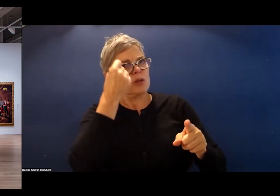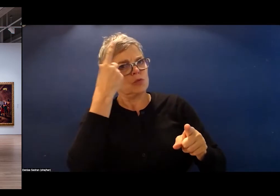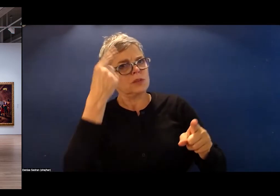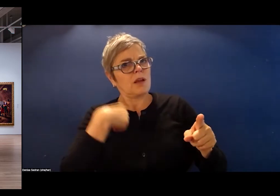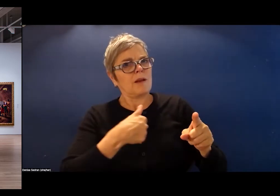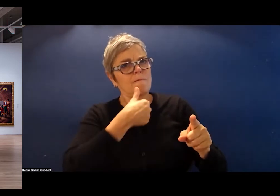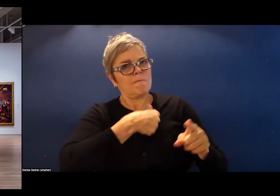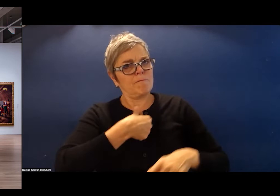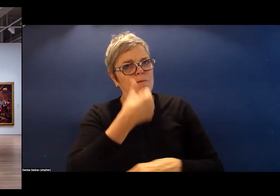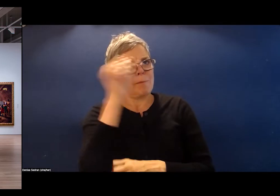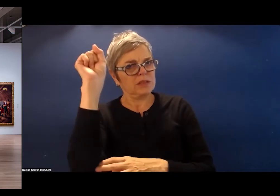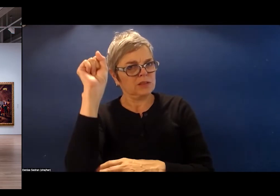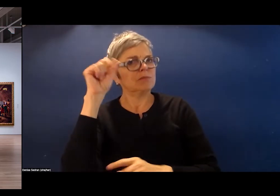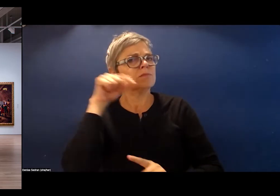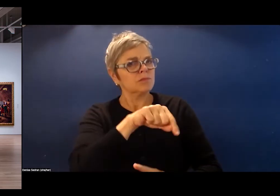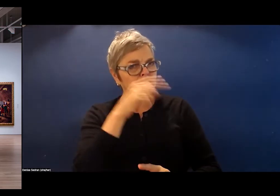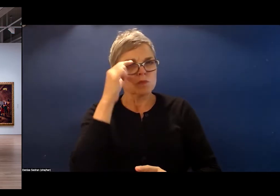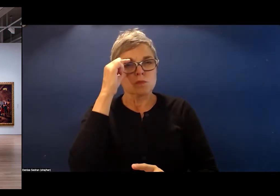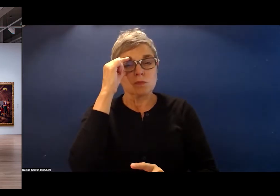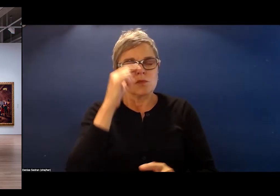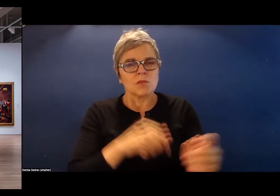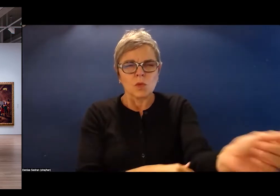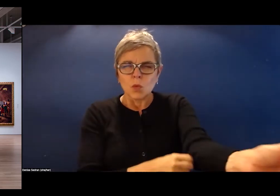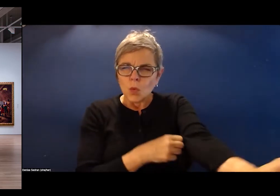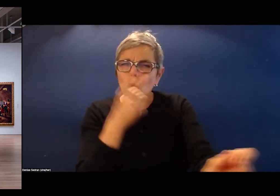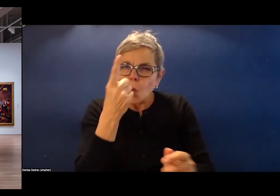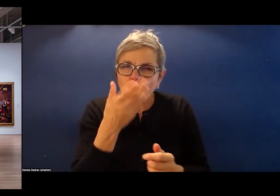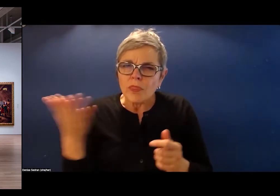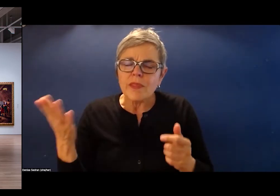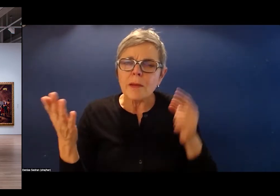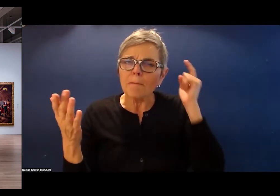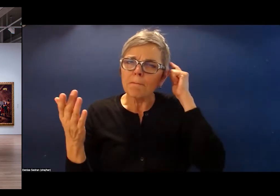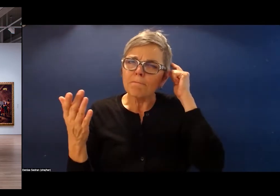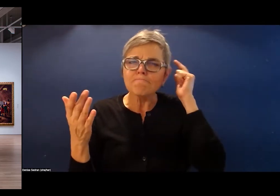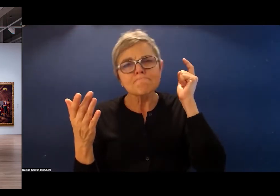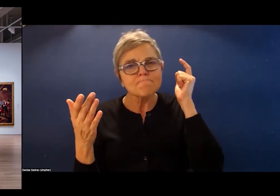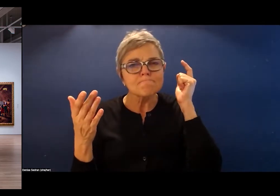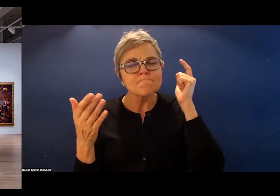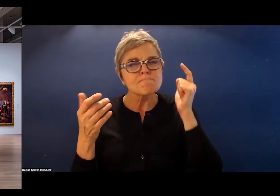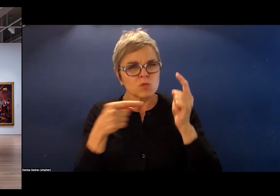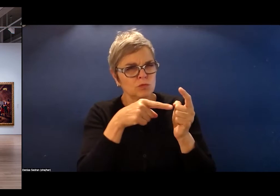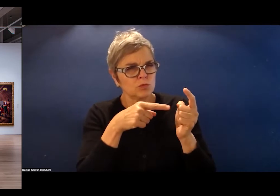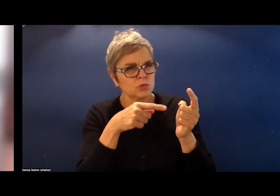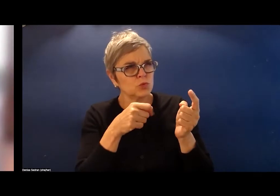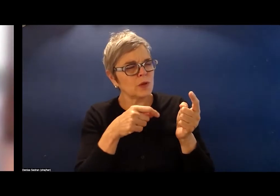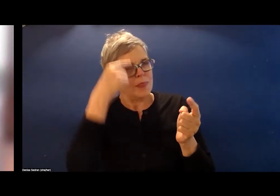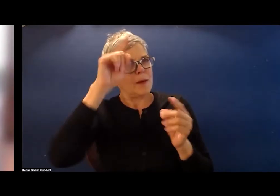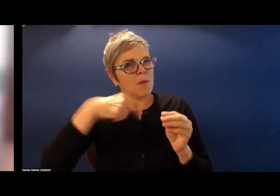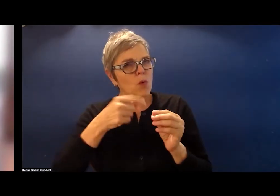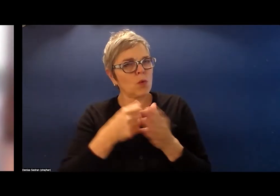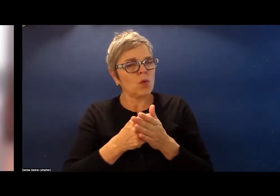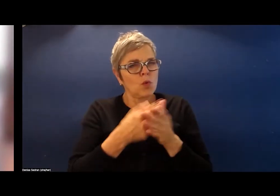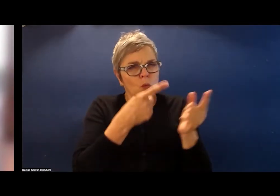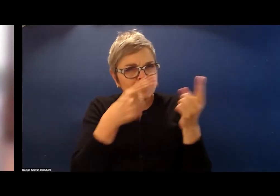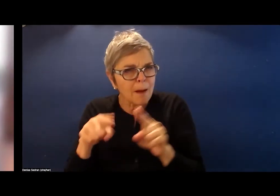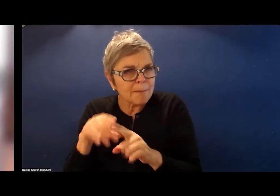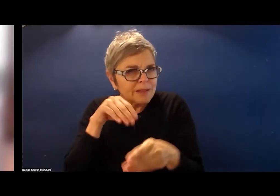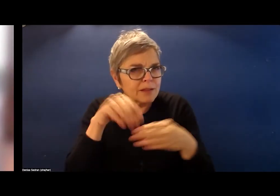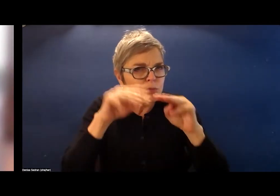had been in my head when we started talking, was what was happening in museums and what really came into high focus